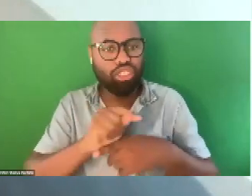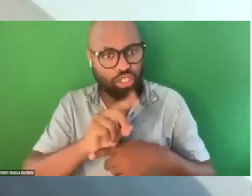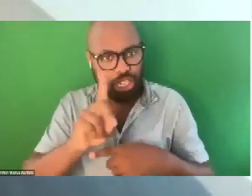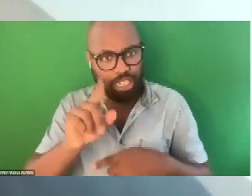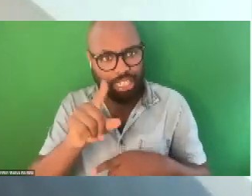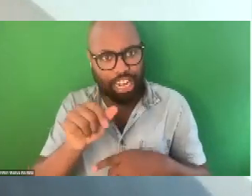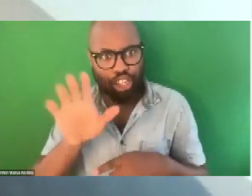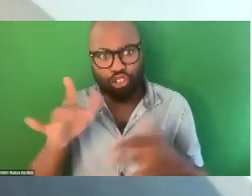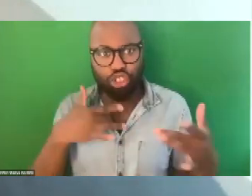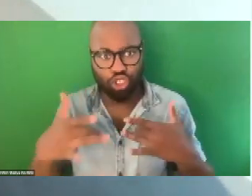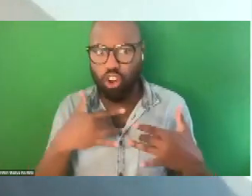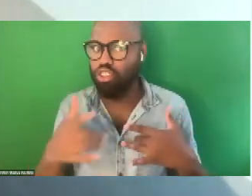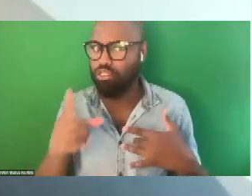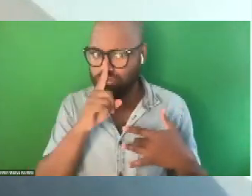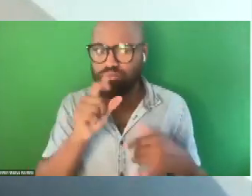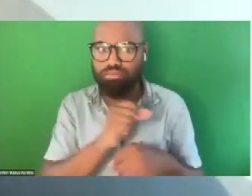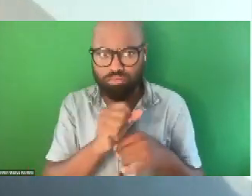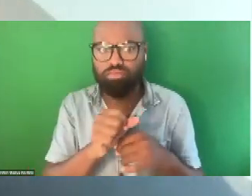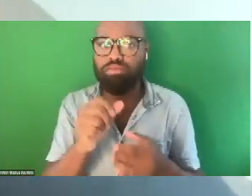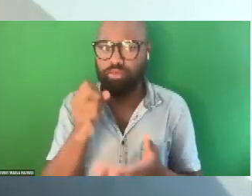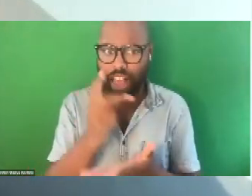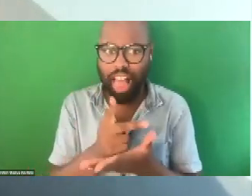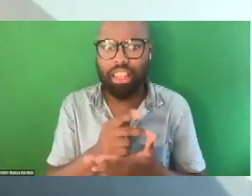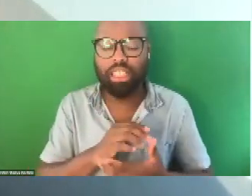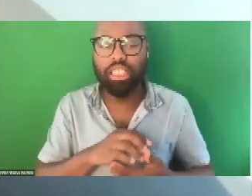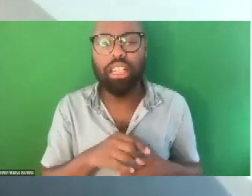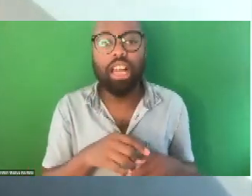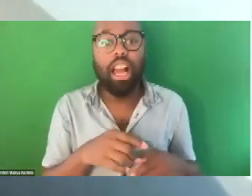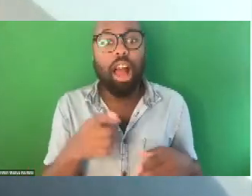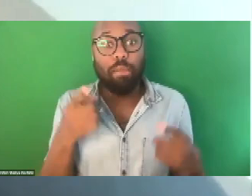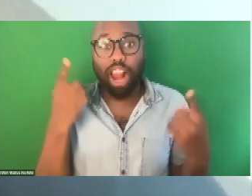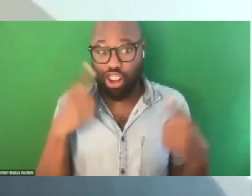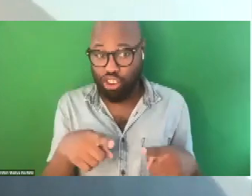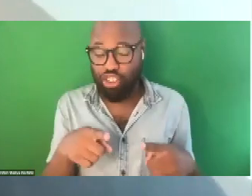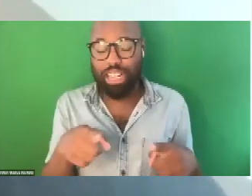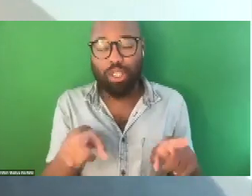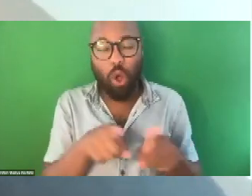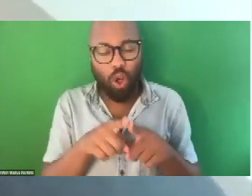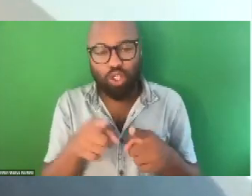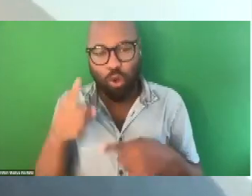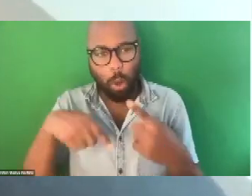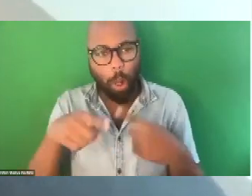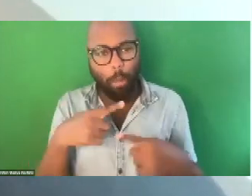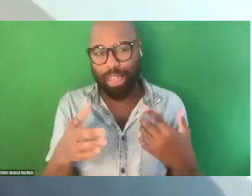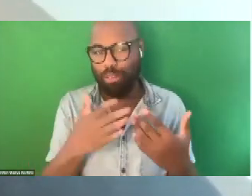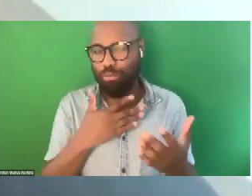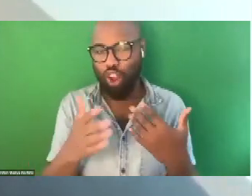I also agree that this is coming regardless. Right? And as I think I said earlier,